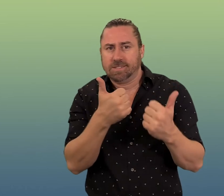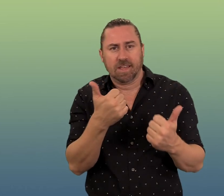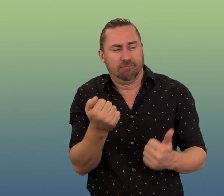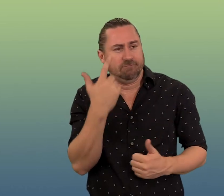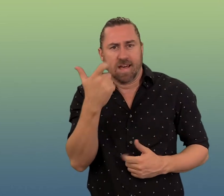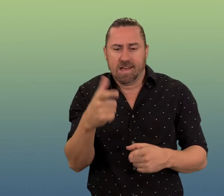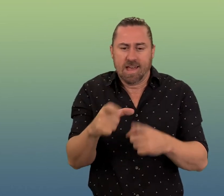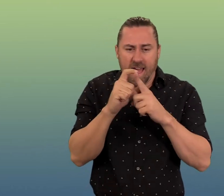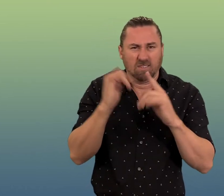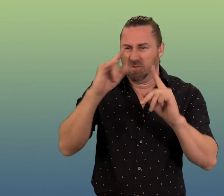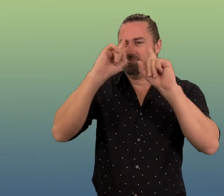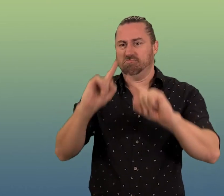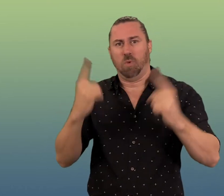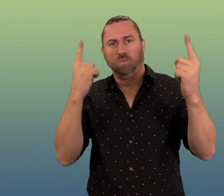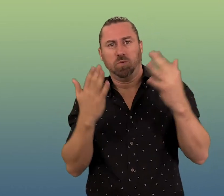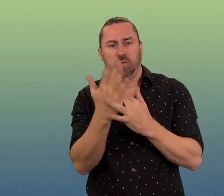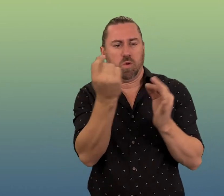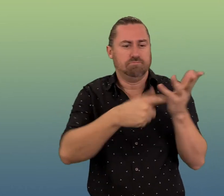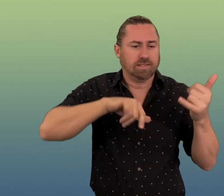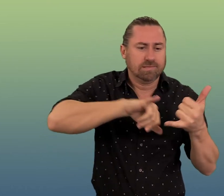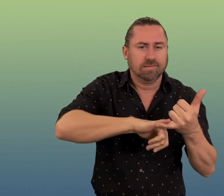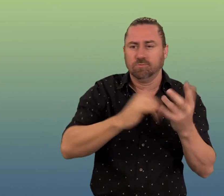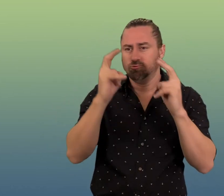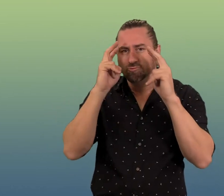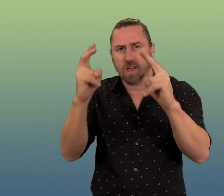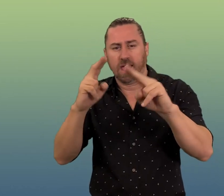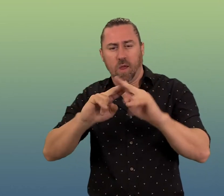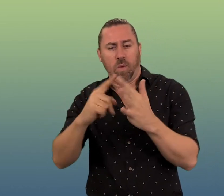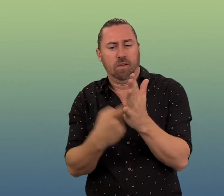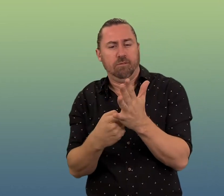who still find it difficult or impossible to travel by bus, train or ferry.